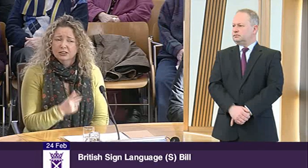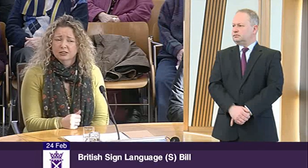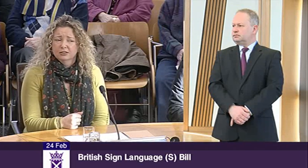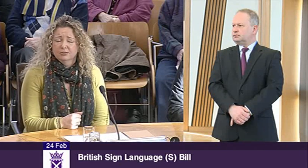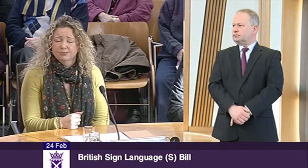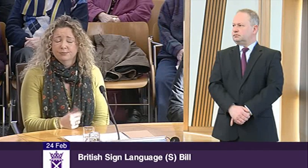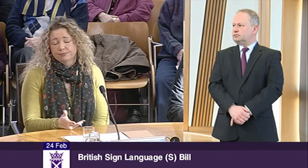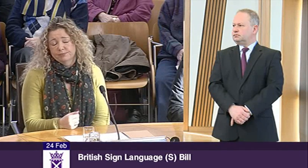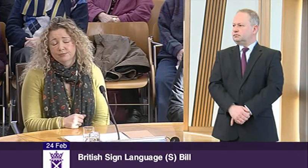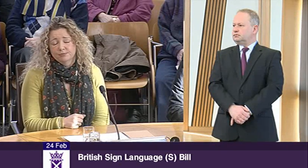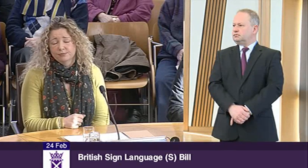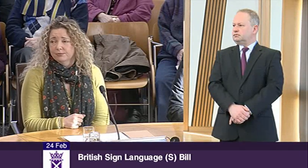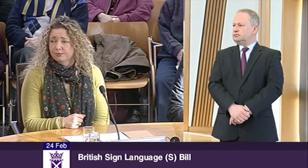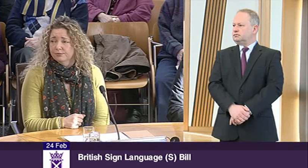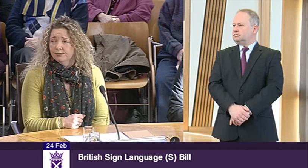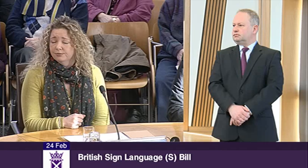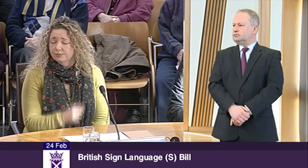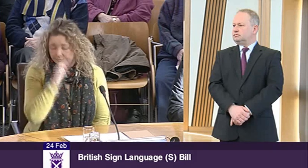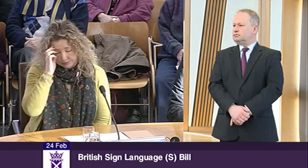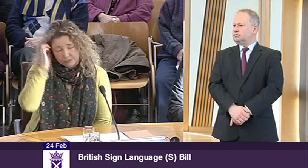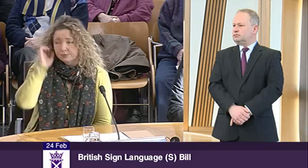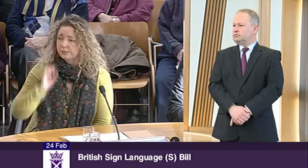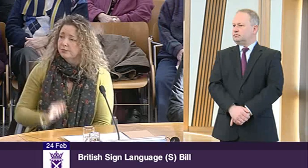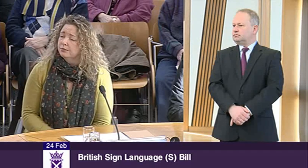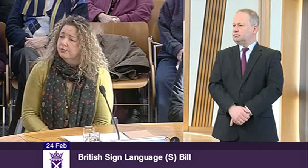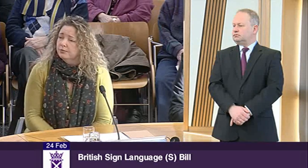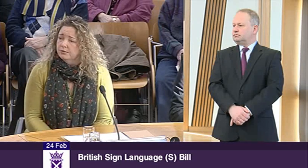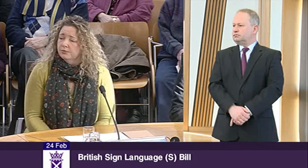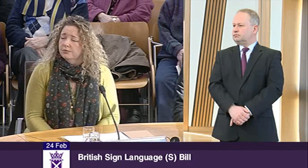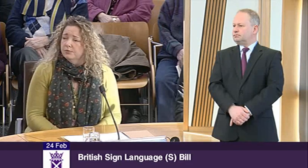As Frankie McLean said, the shift in attitude and culture that will be brought about by